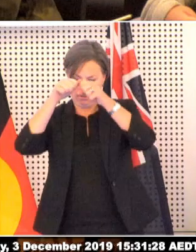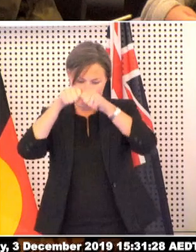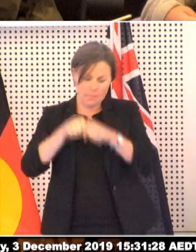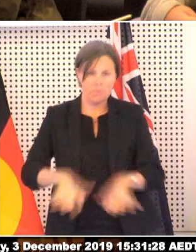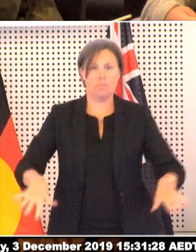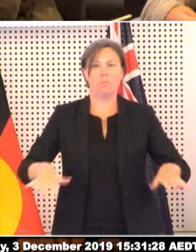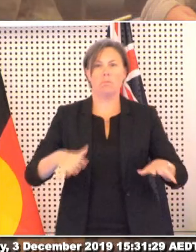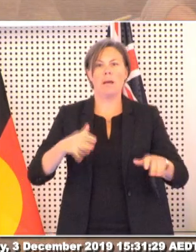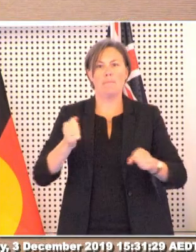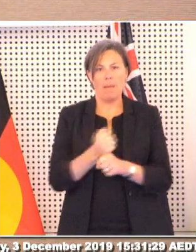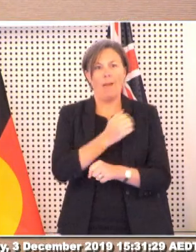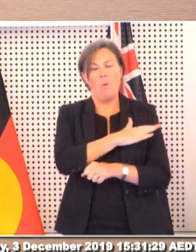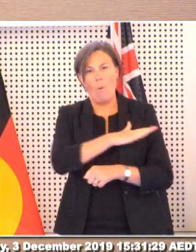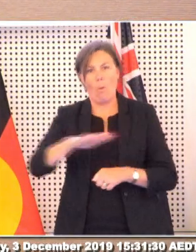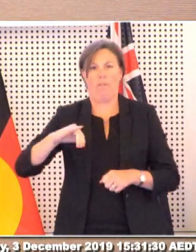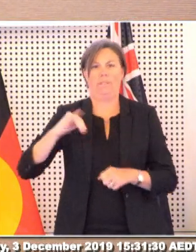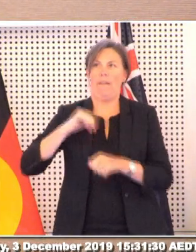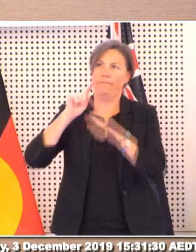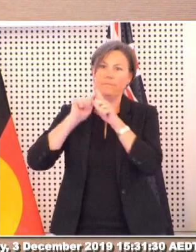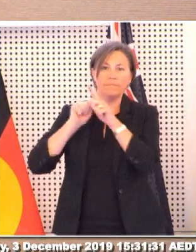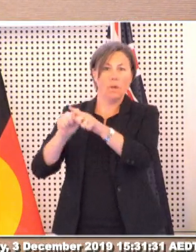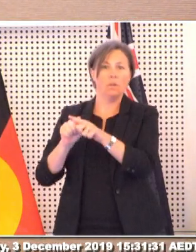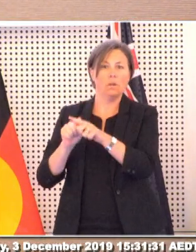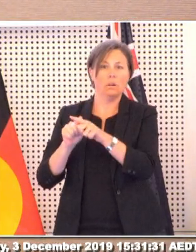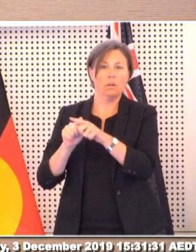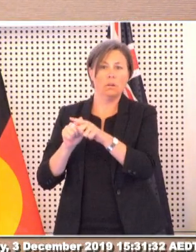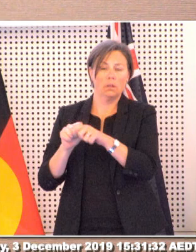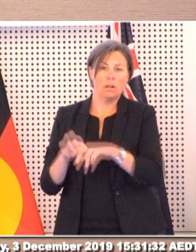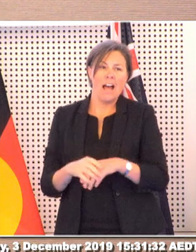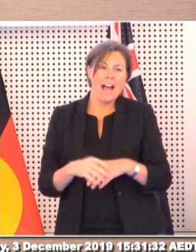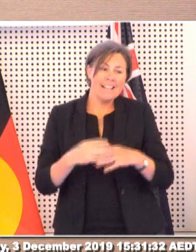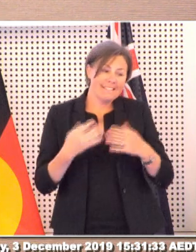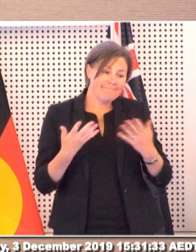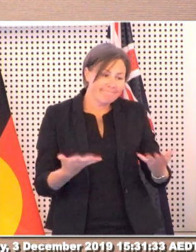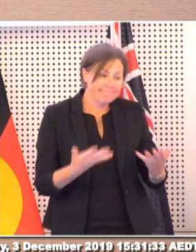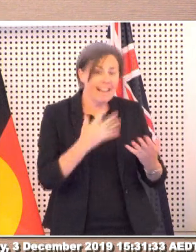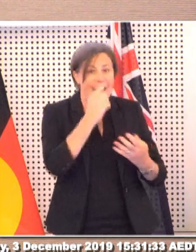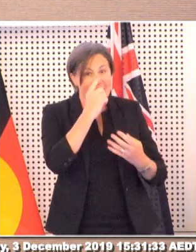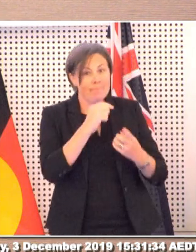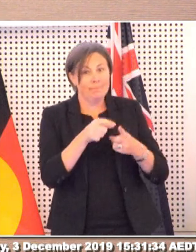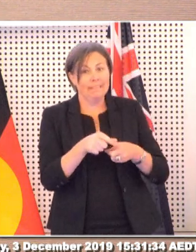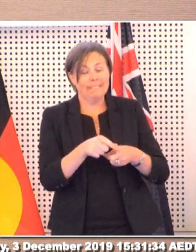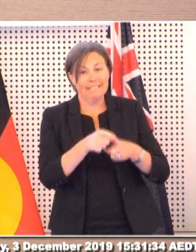Well, that can be difficult but it is about, firstly, ensuring that their